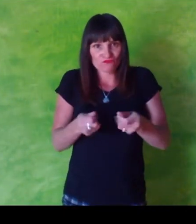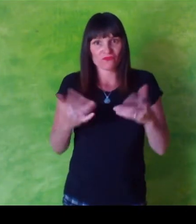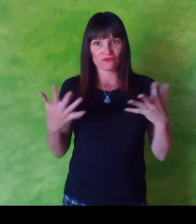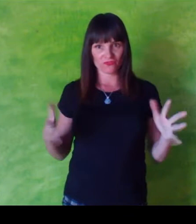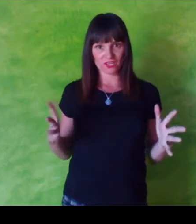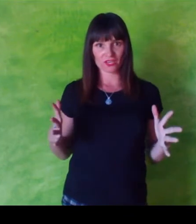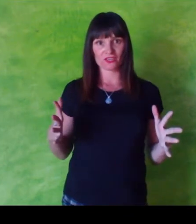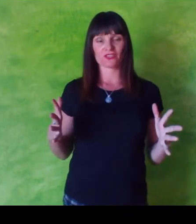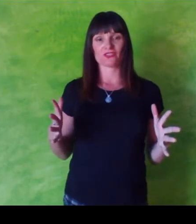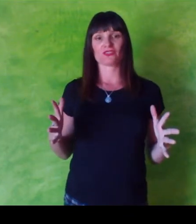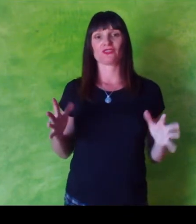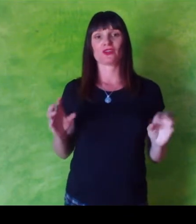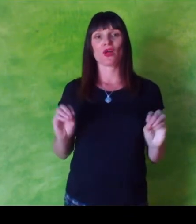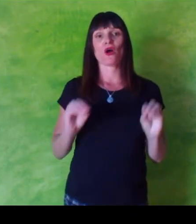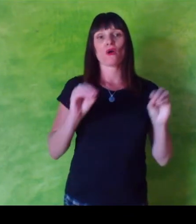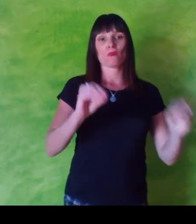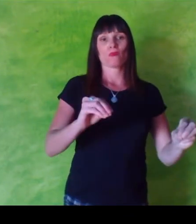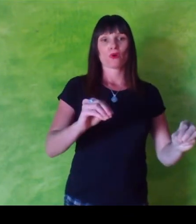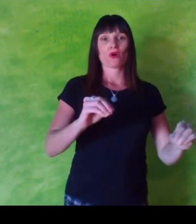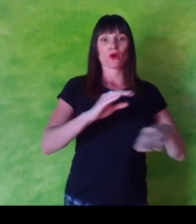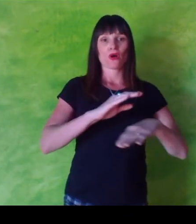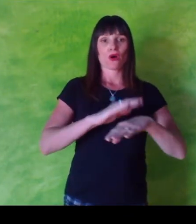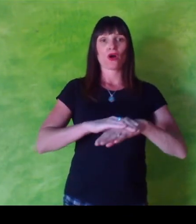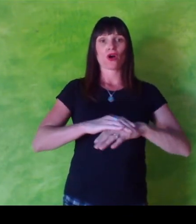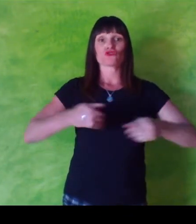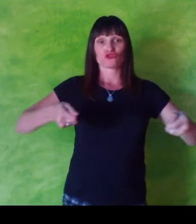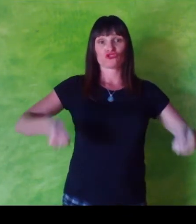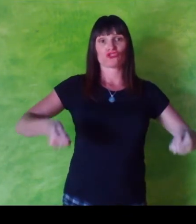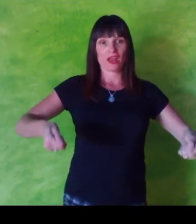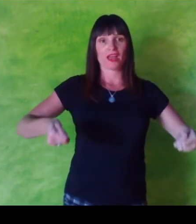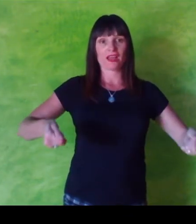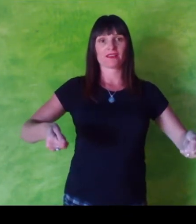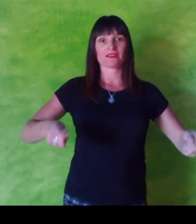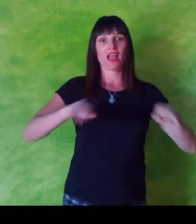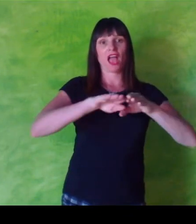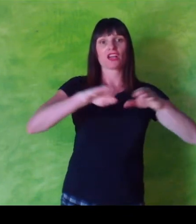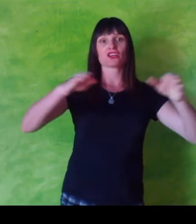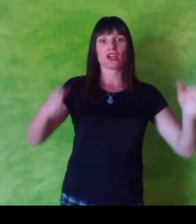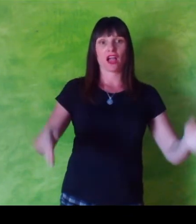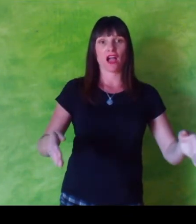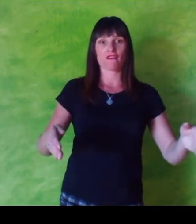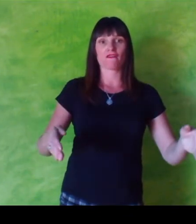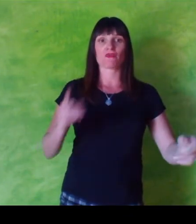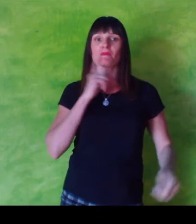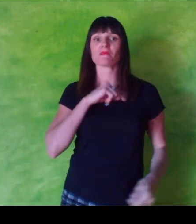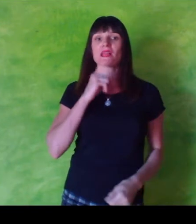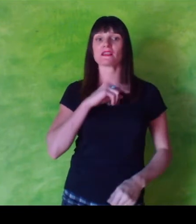handy here and I got to cover them with some saran wrap just for about 45